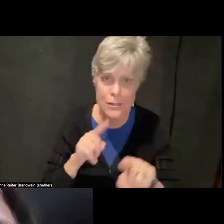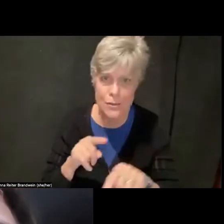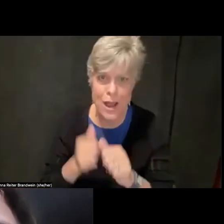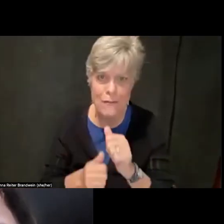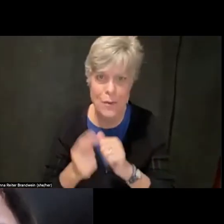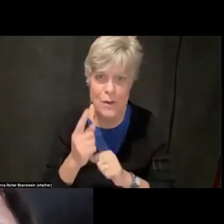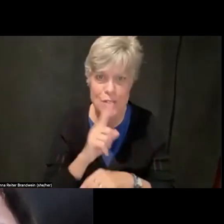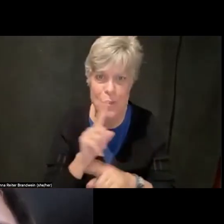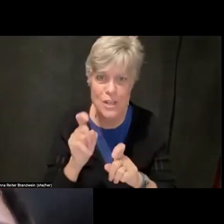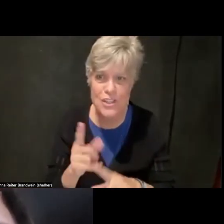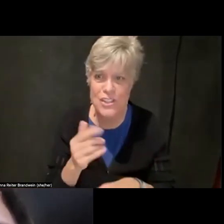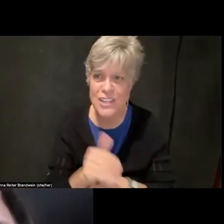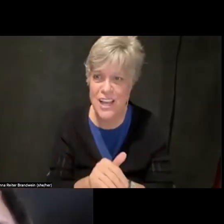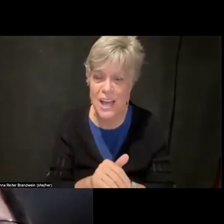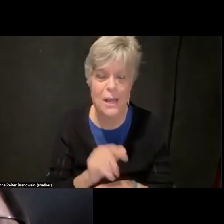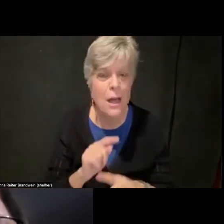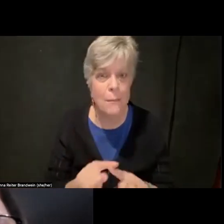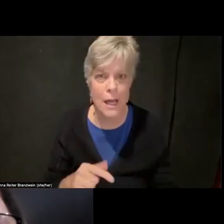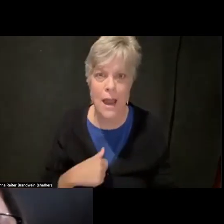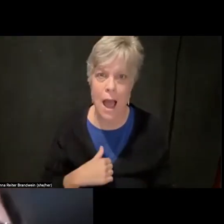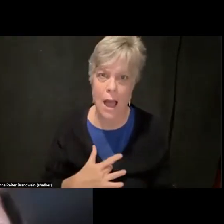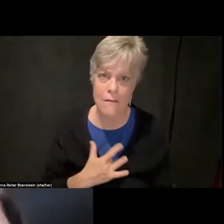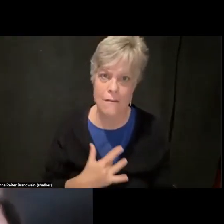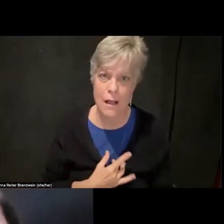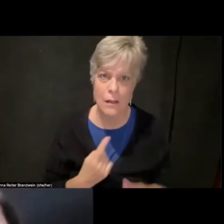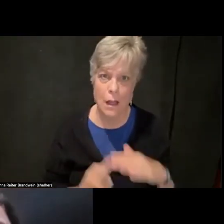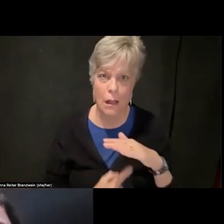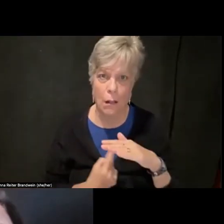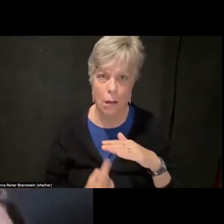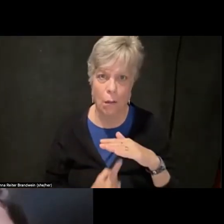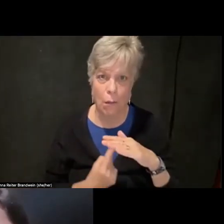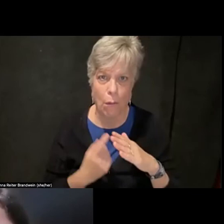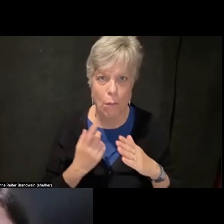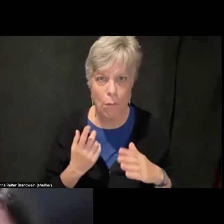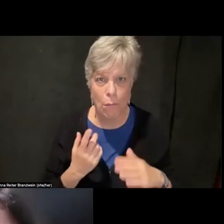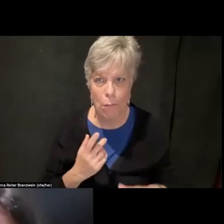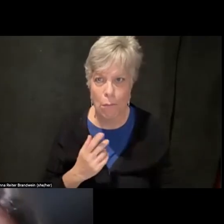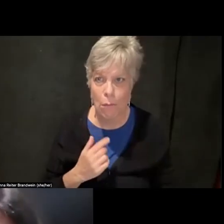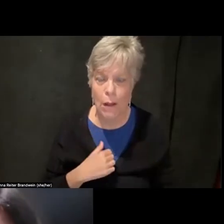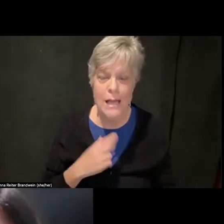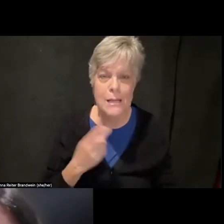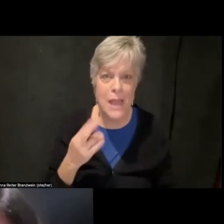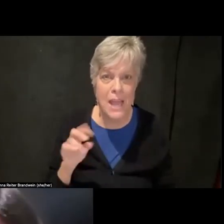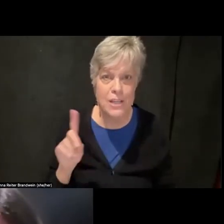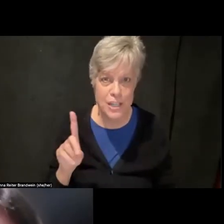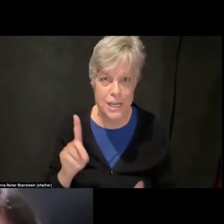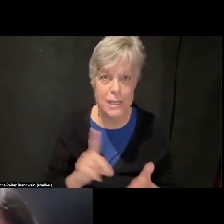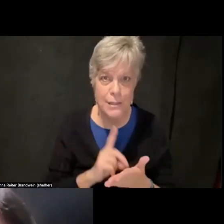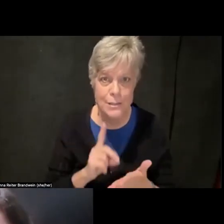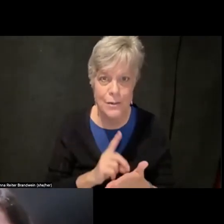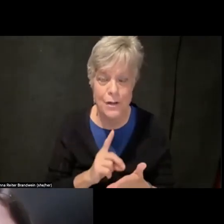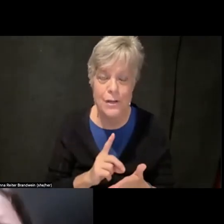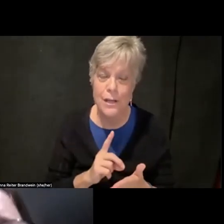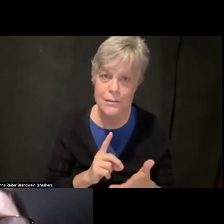but as somebody that very much felt like in a lone boat in terms of being a doc student doing this, I mean, I had a lot of support and mentorship,